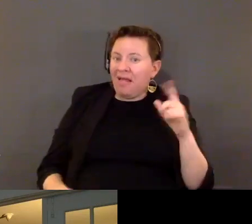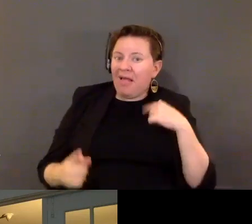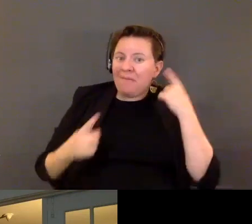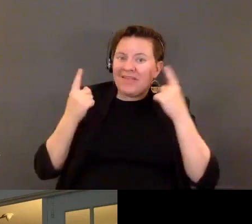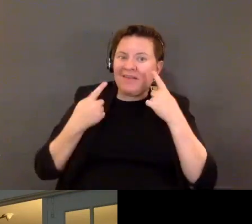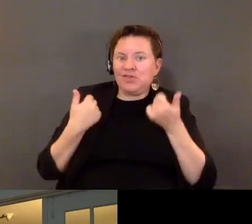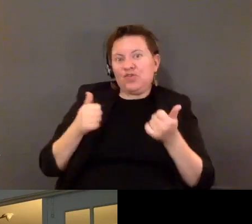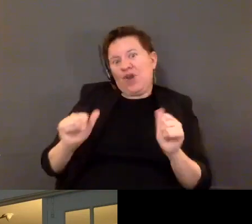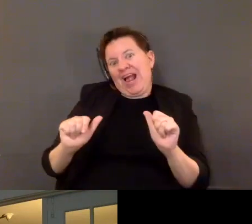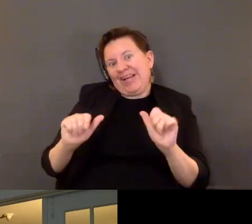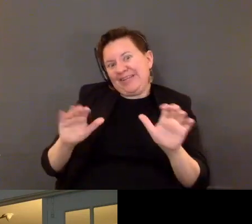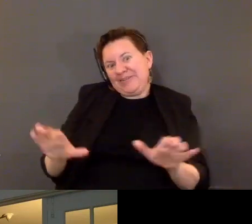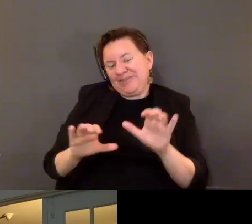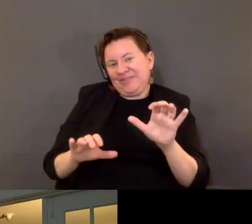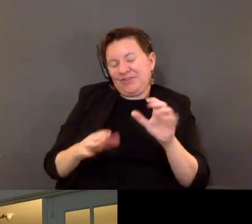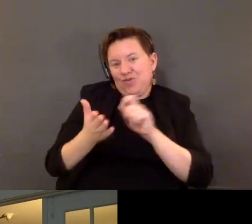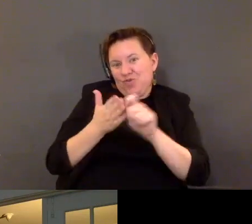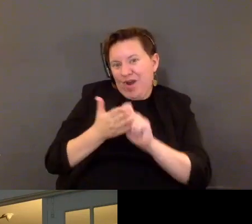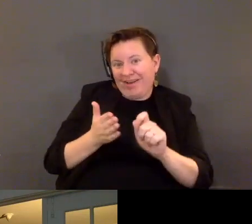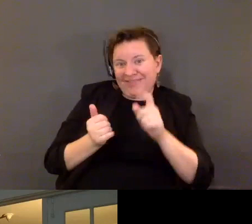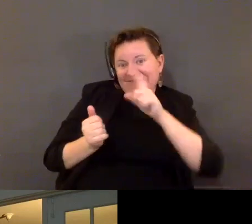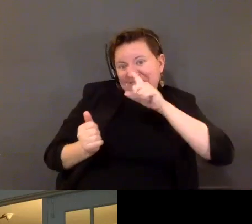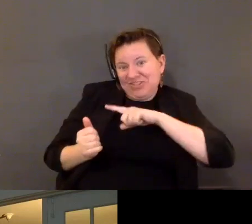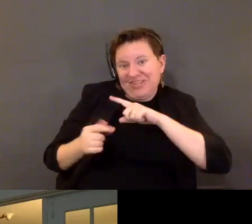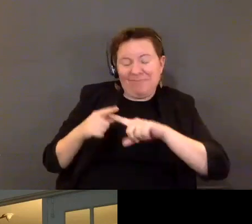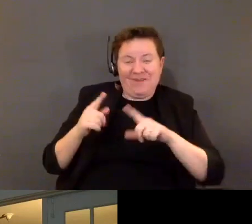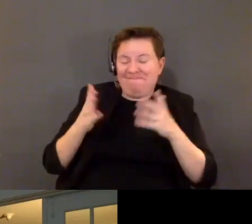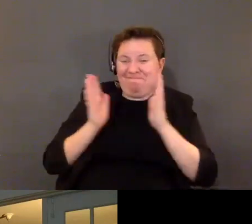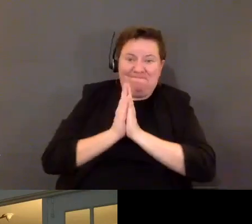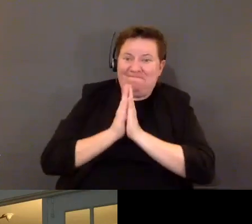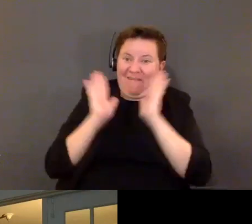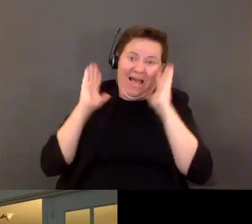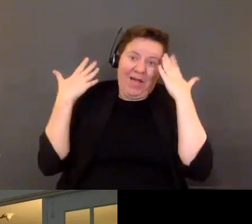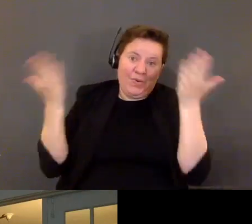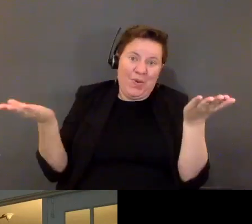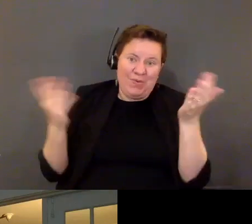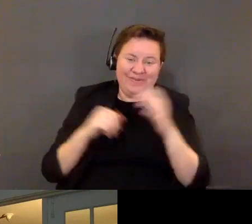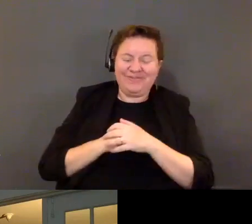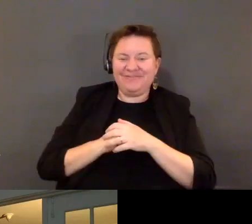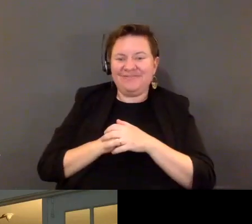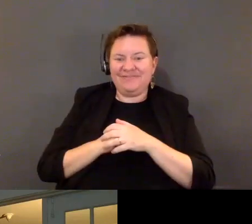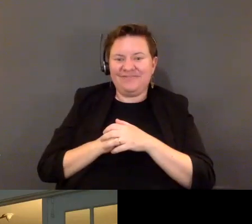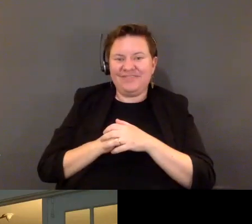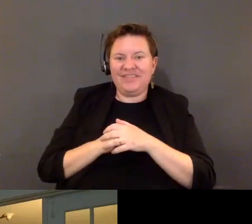and pray for me i don't know how i i'm sure you will read more fiction than non-fiction